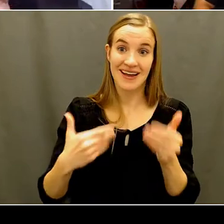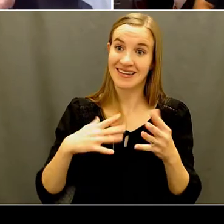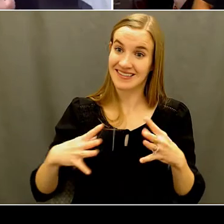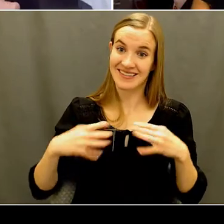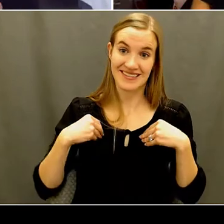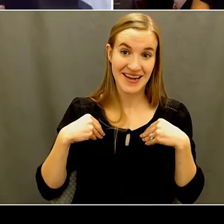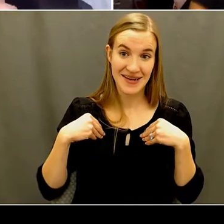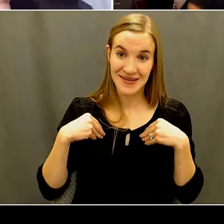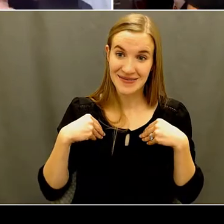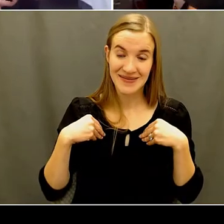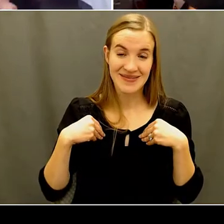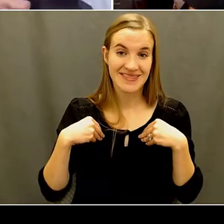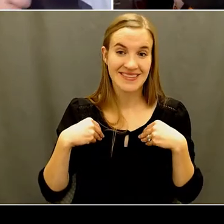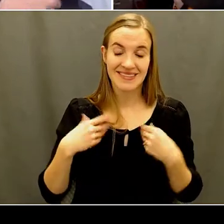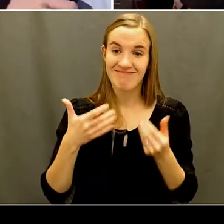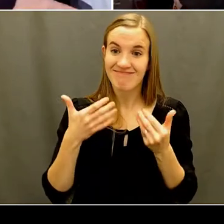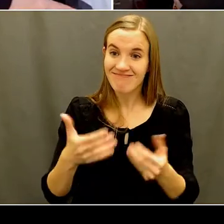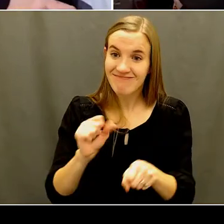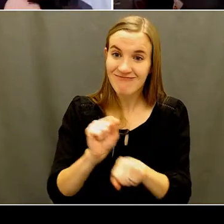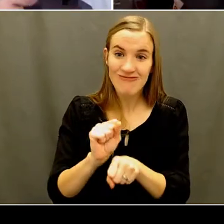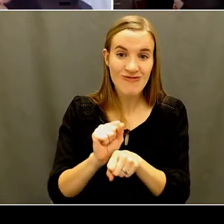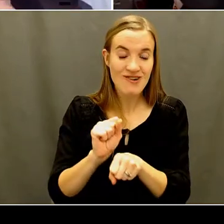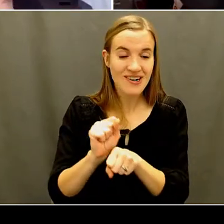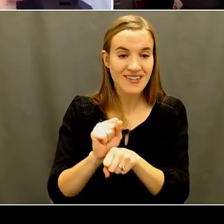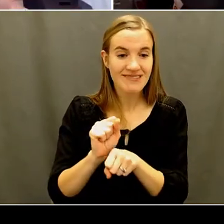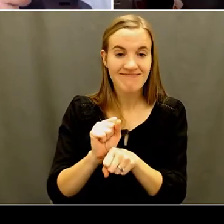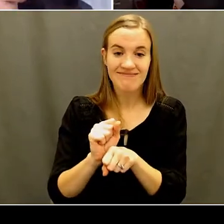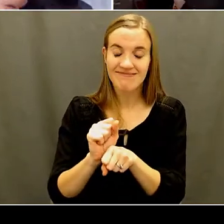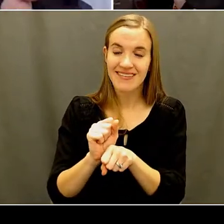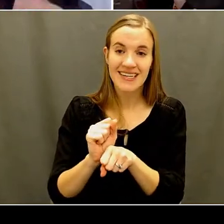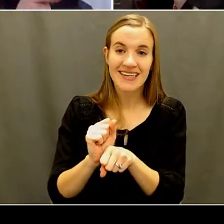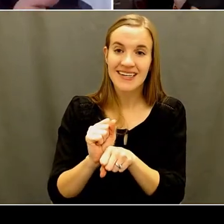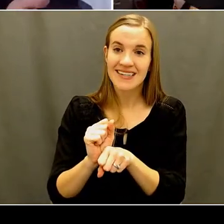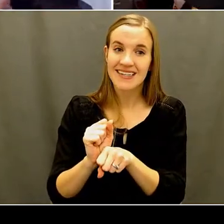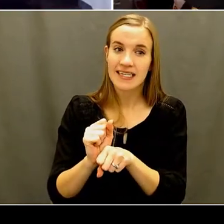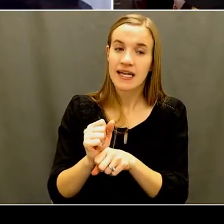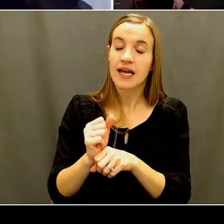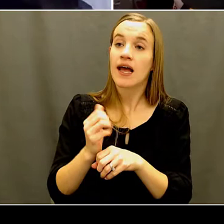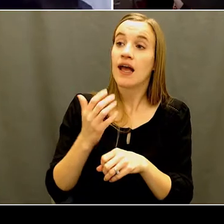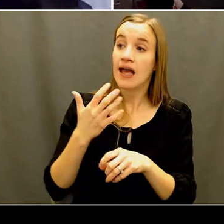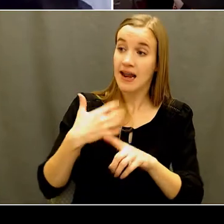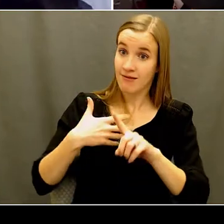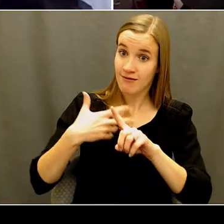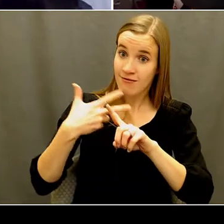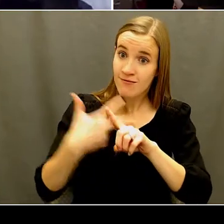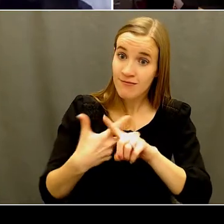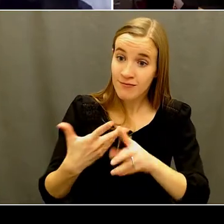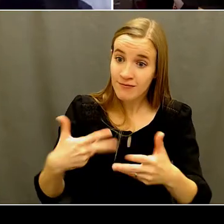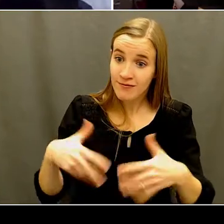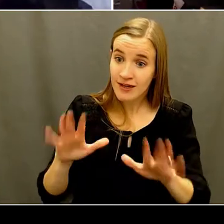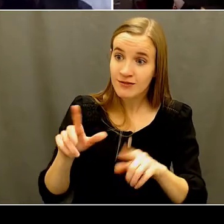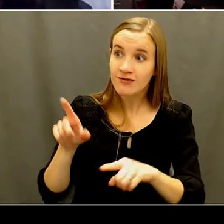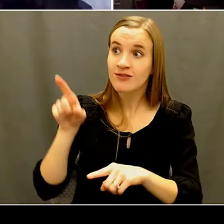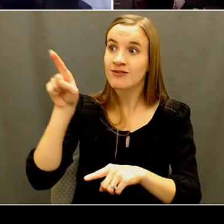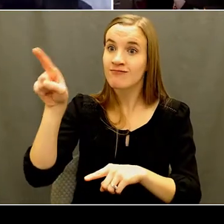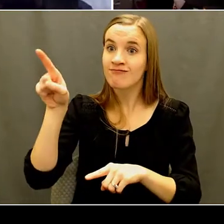months came up and he was like, oh, here's another three month contract. Here's another three month contract. And I wound up doing this job for about a